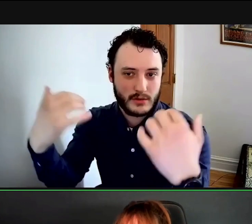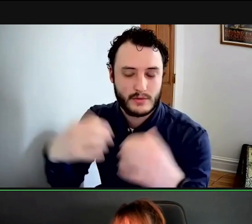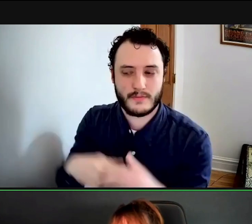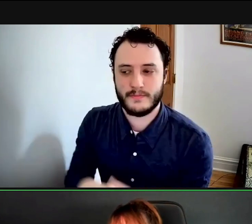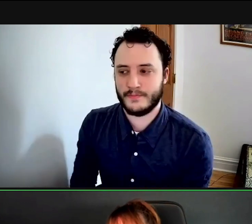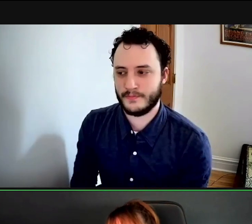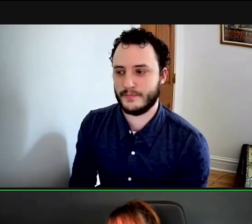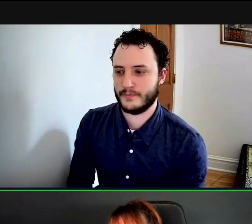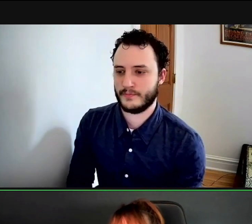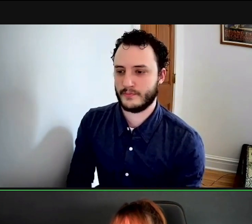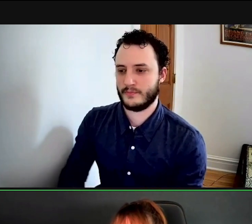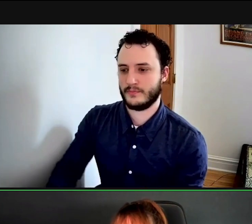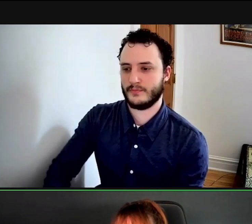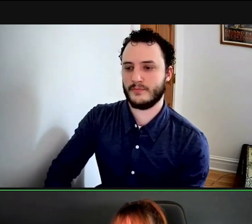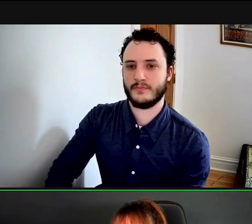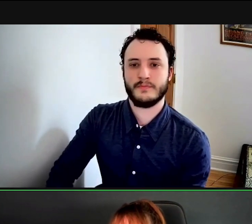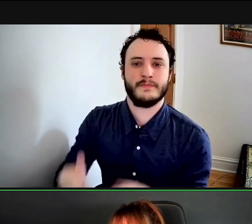accessible for deaf audience.